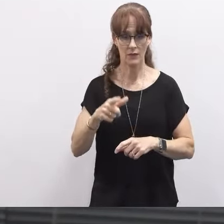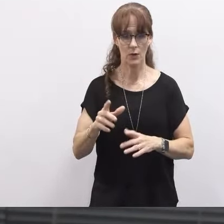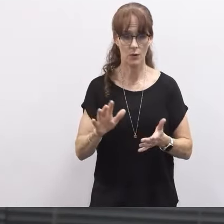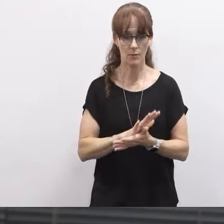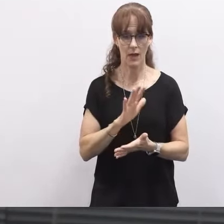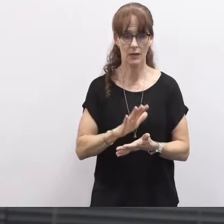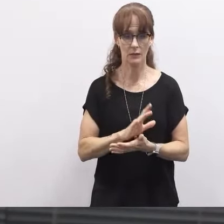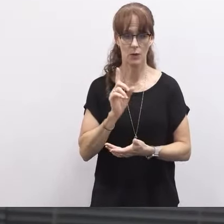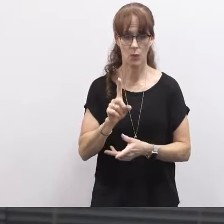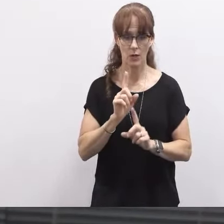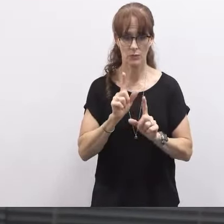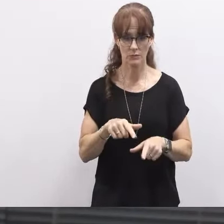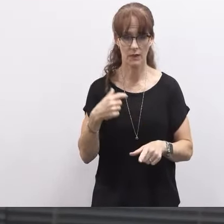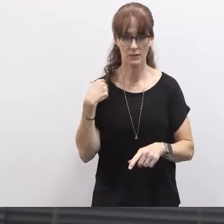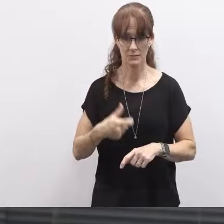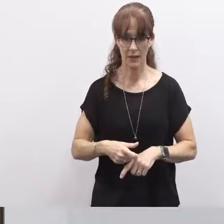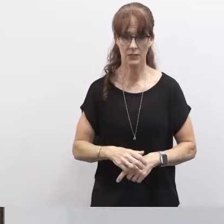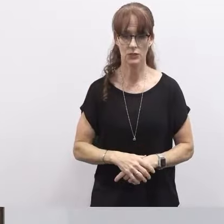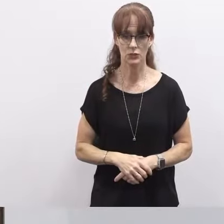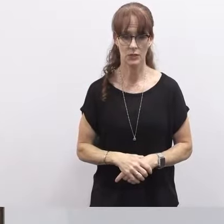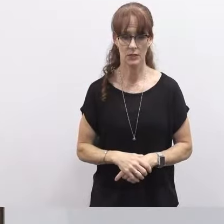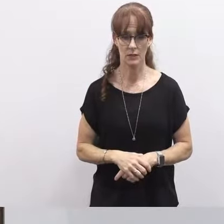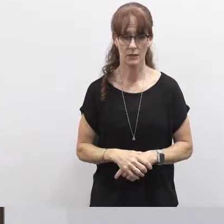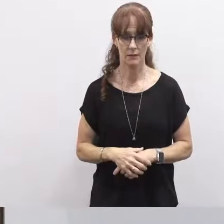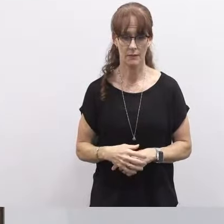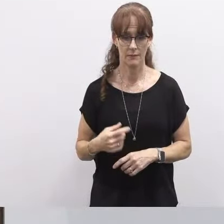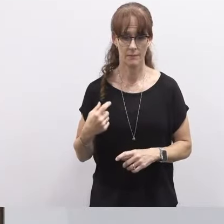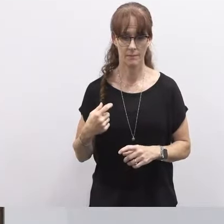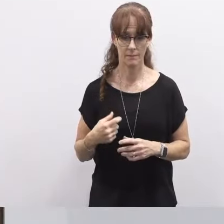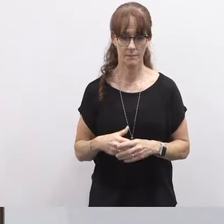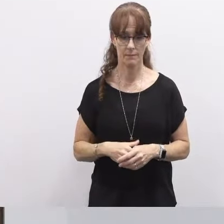There is one response. So there's only one. Yes.